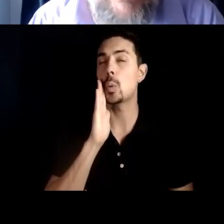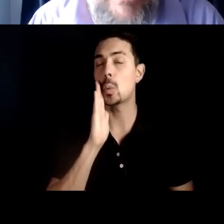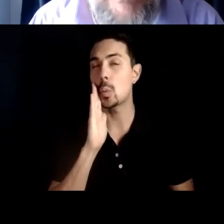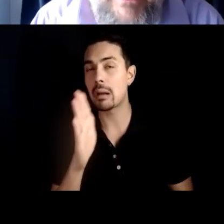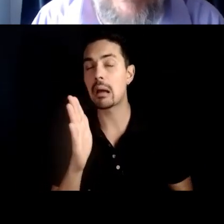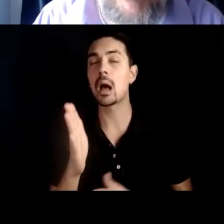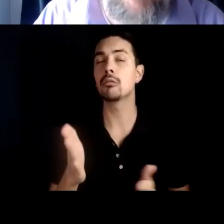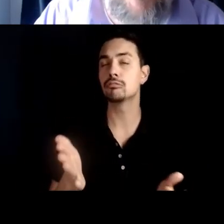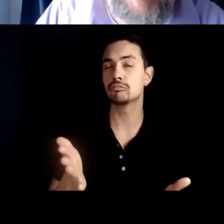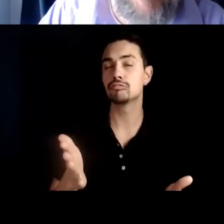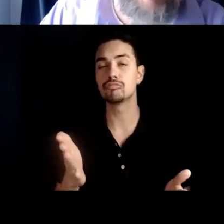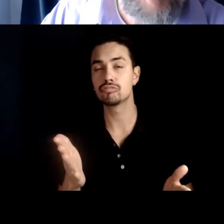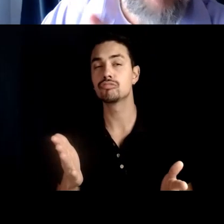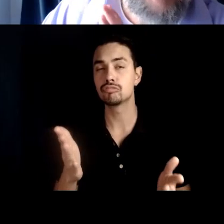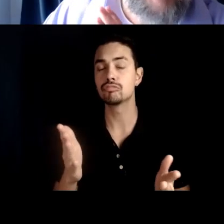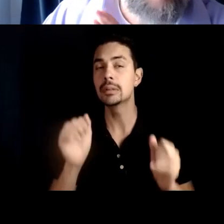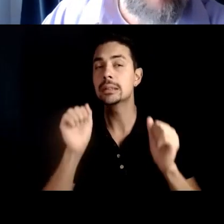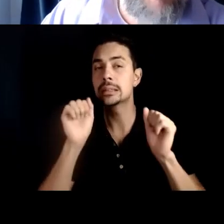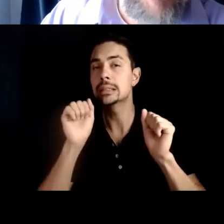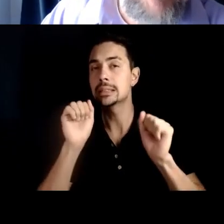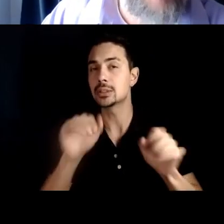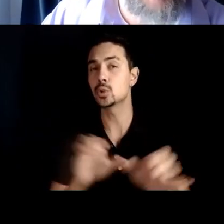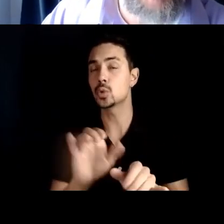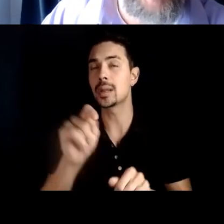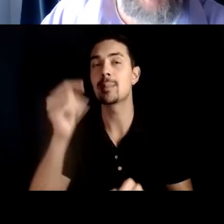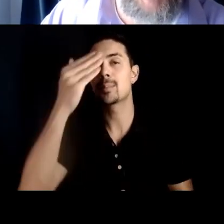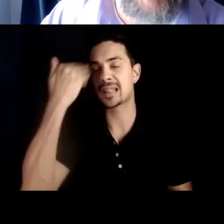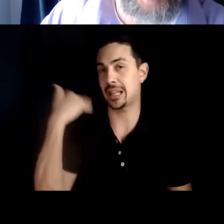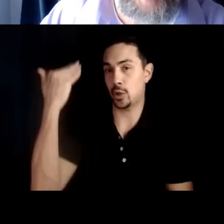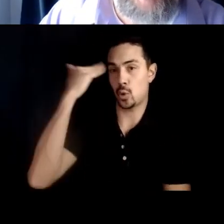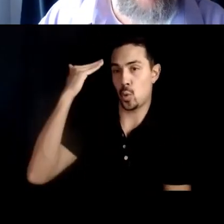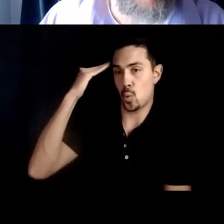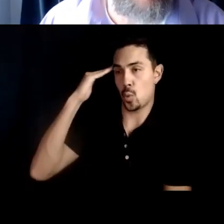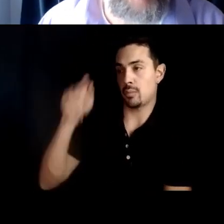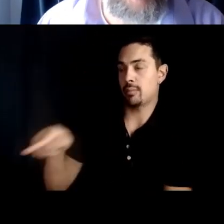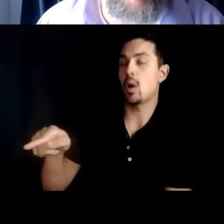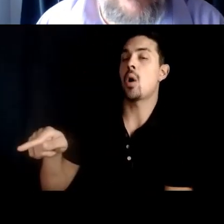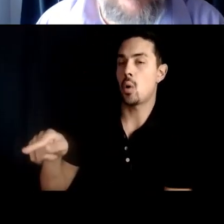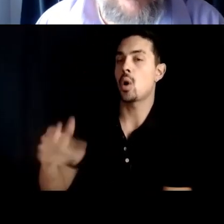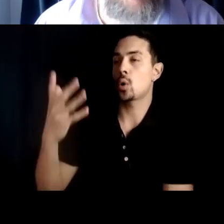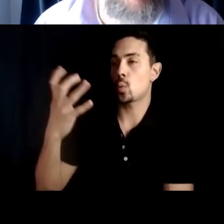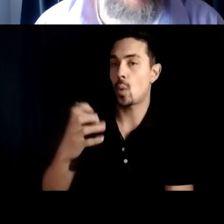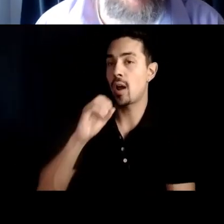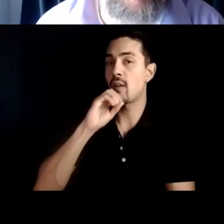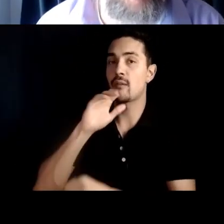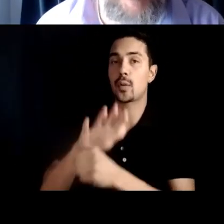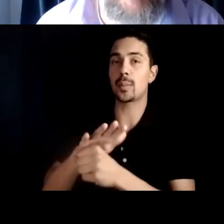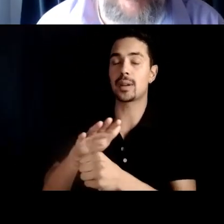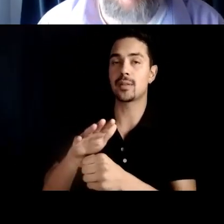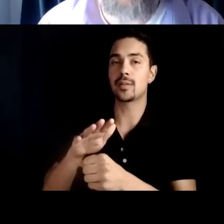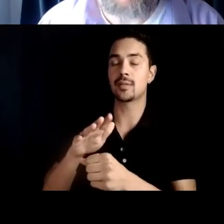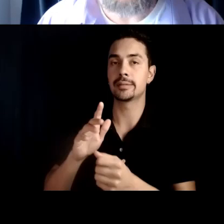so clients can access affirming care and they might have some exceptions where they feel uncomfortable in providing a letter.